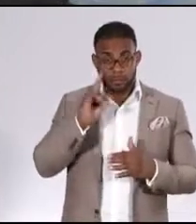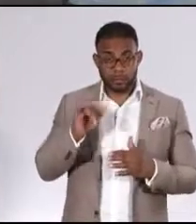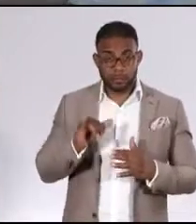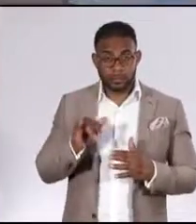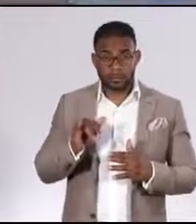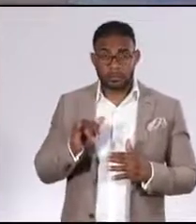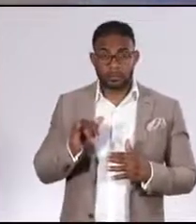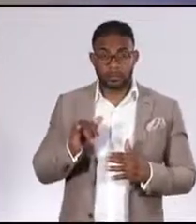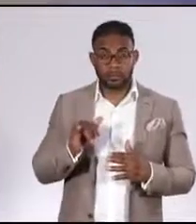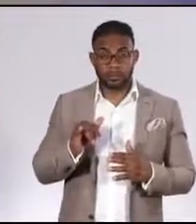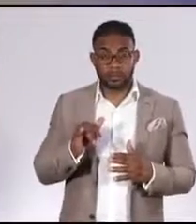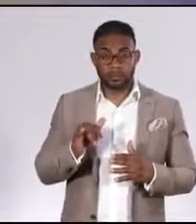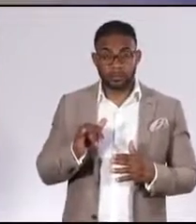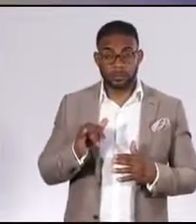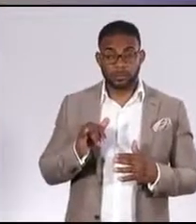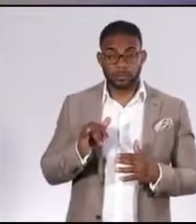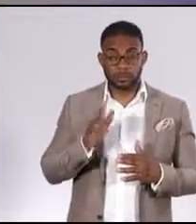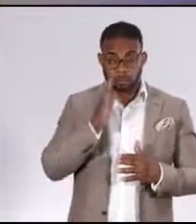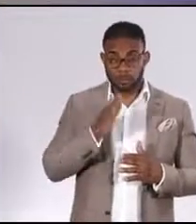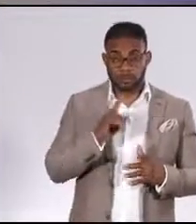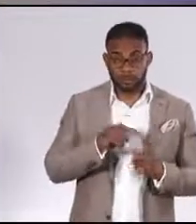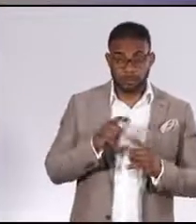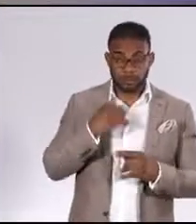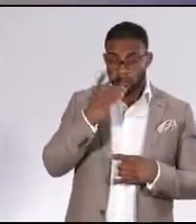um And in the future, as my disease progresses,